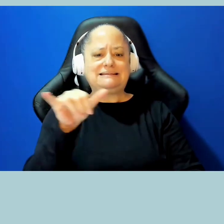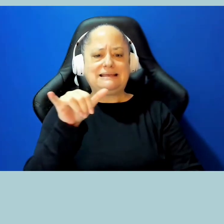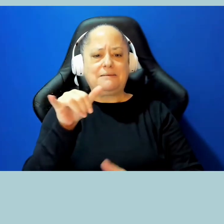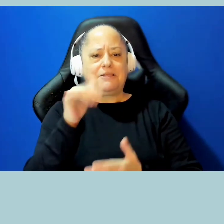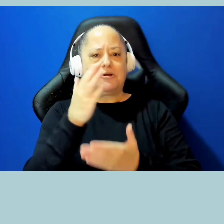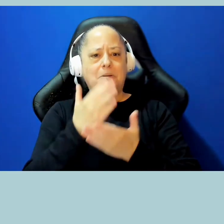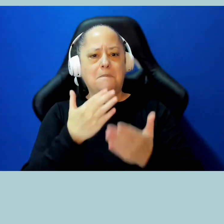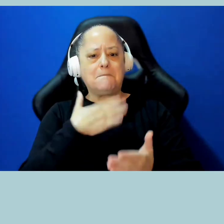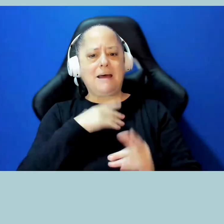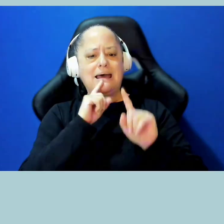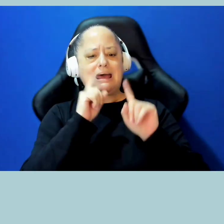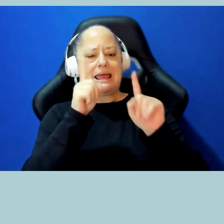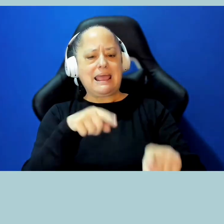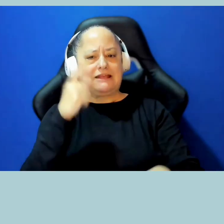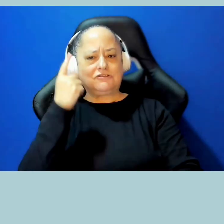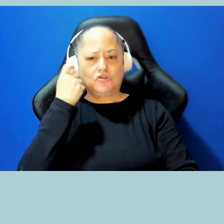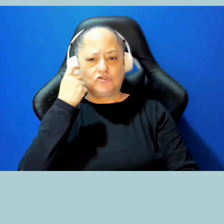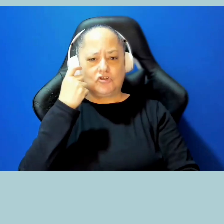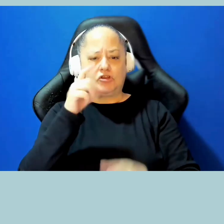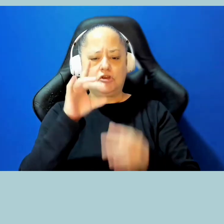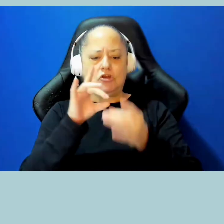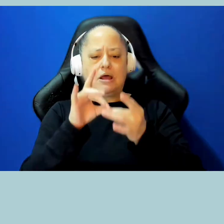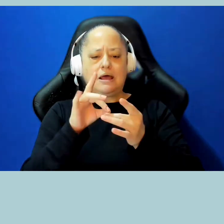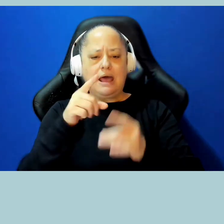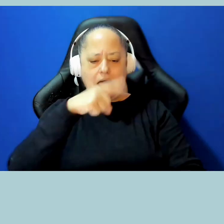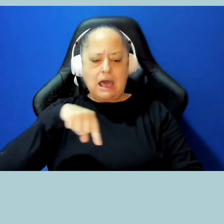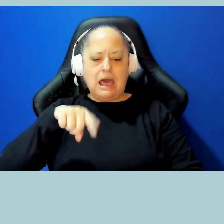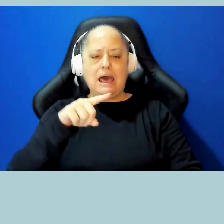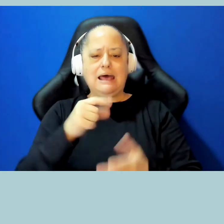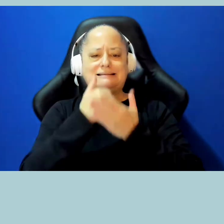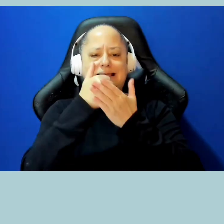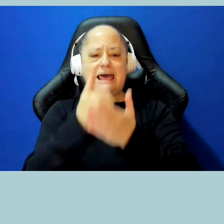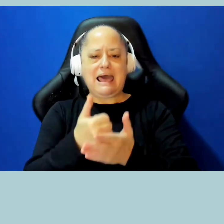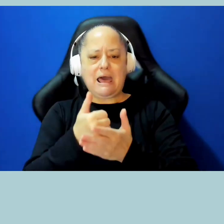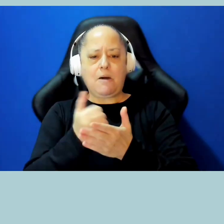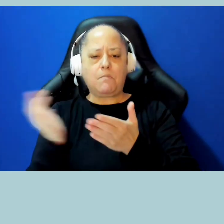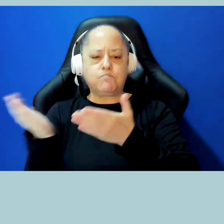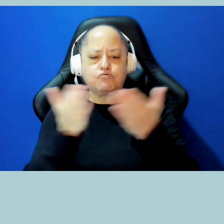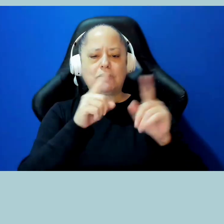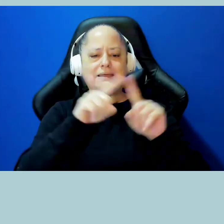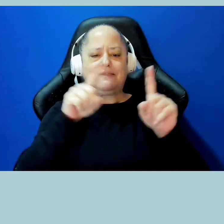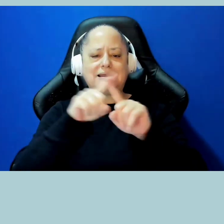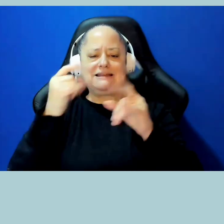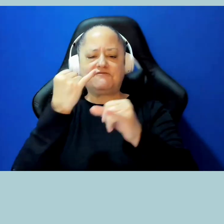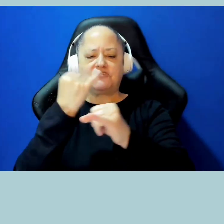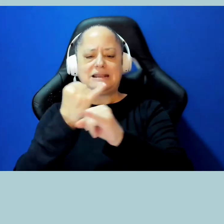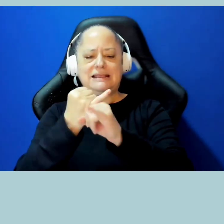really about us helping be a convener, bring the different institutes together. Our research coordinating